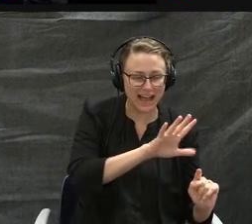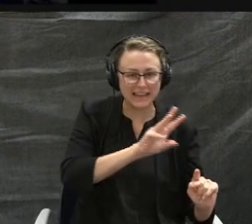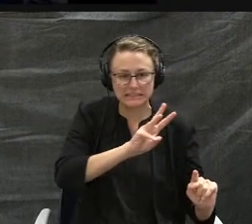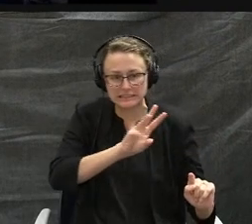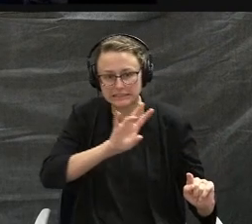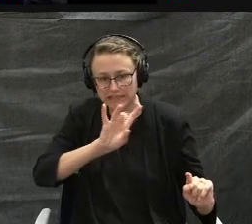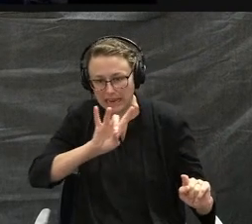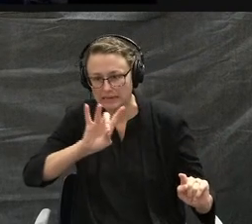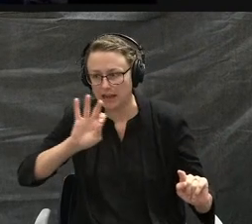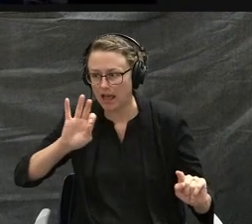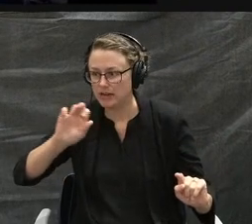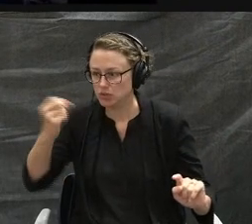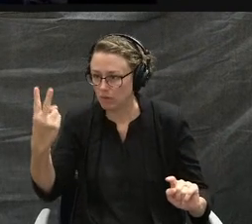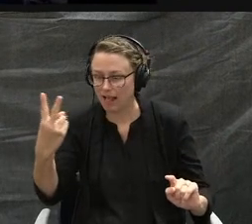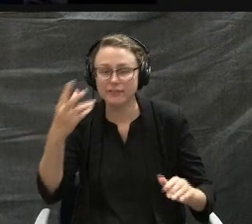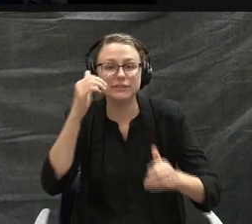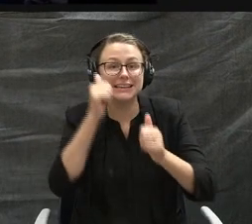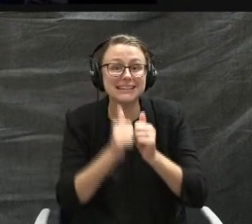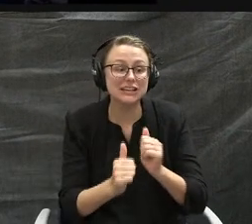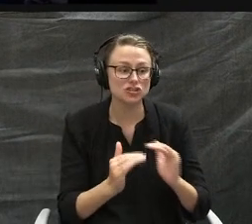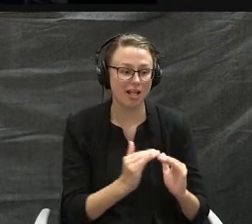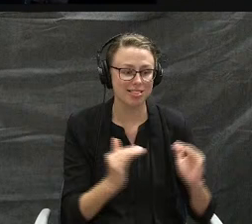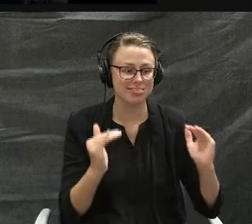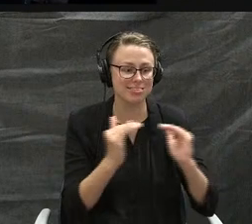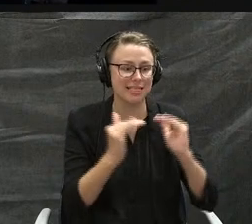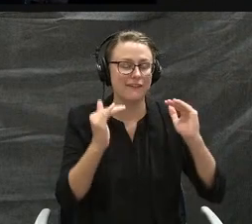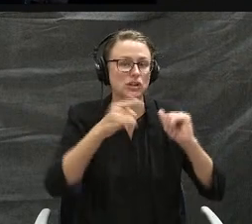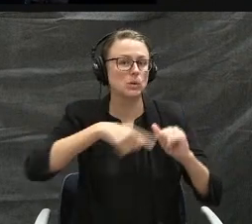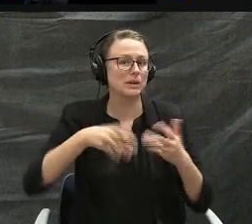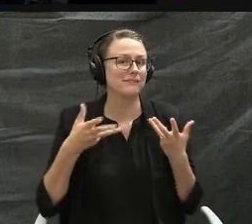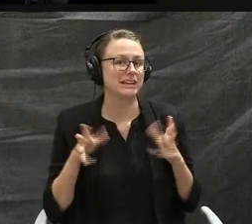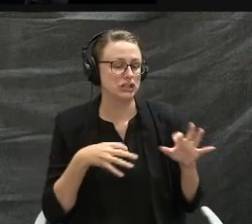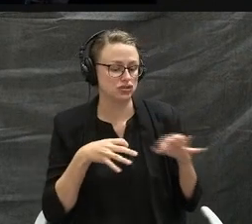and for each level we described what the classroom model for